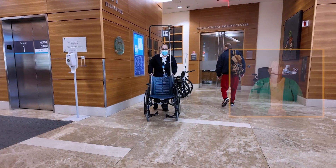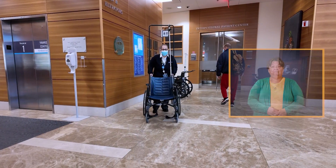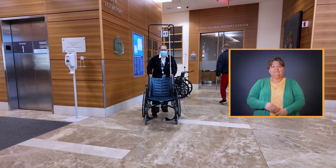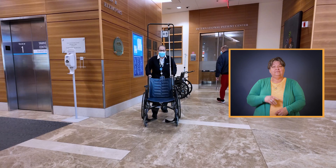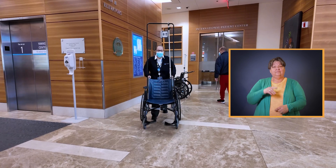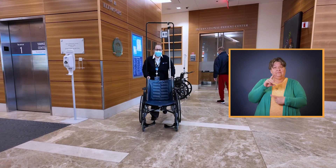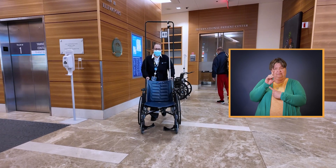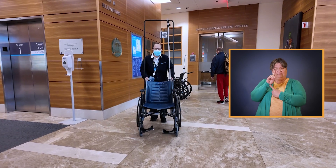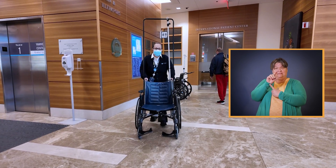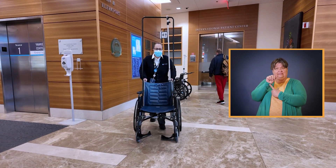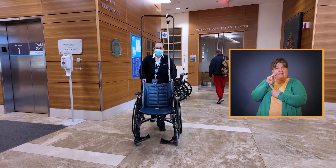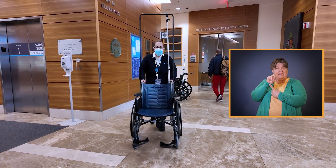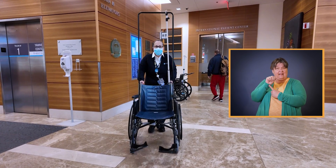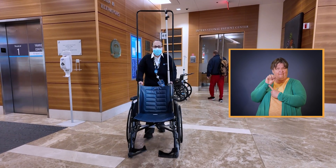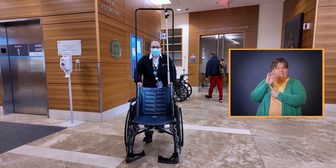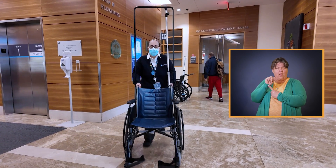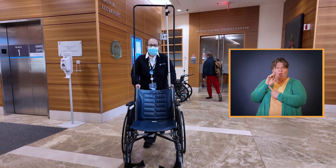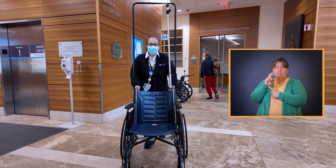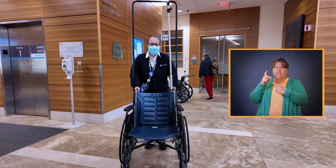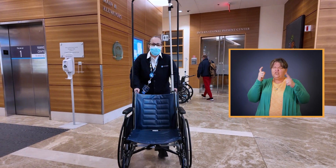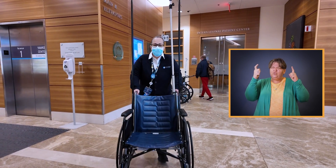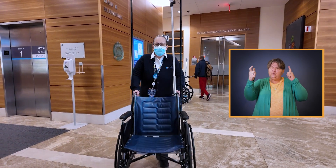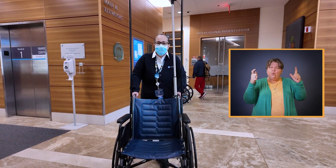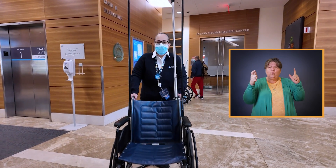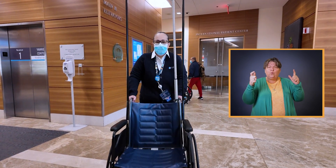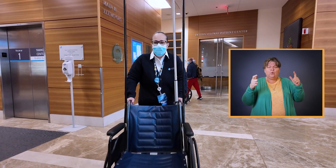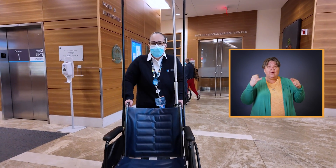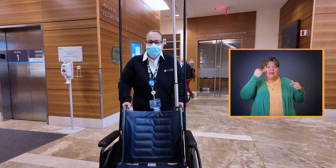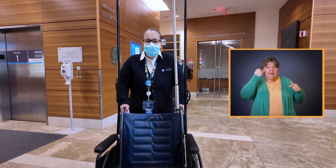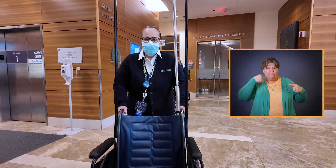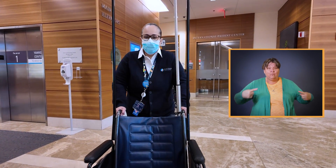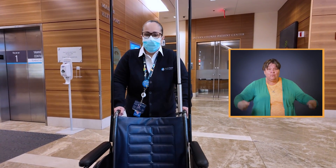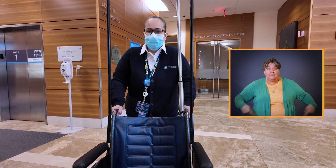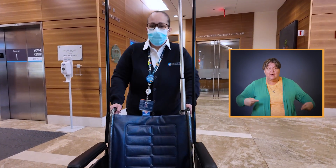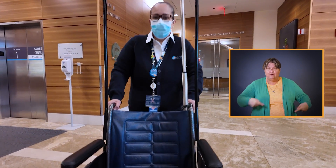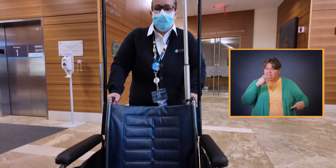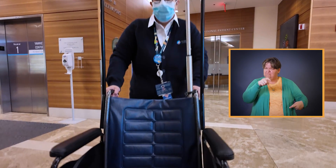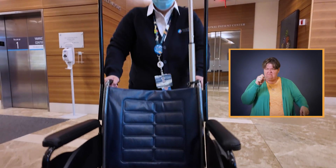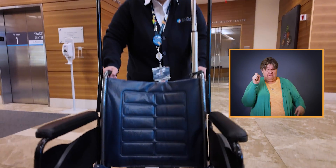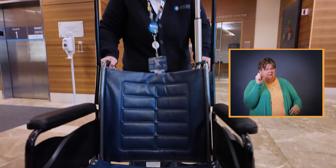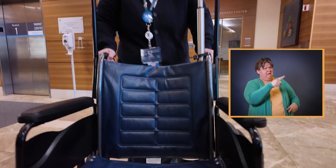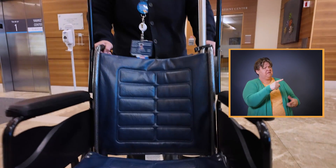Dana-Farber is large, so if you need a wheelchair, request one at any time.